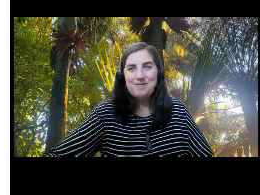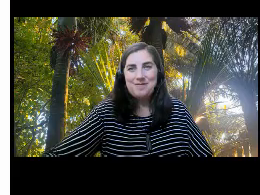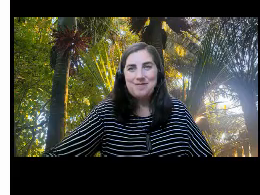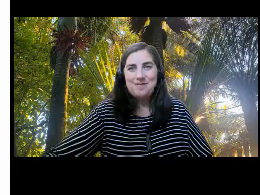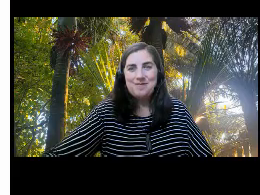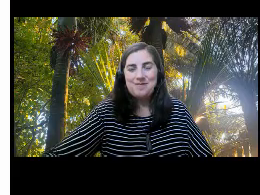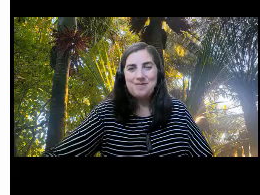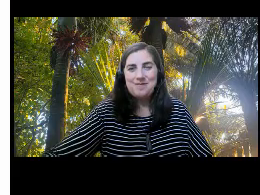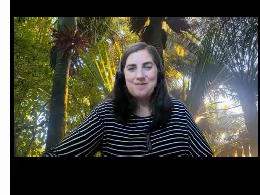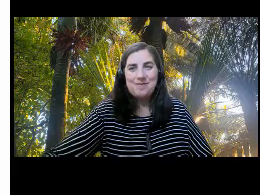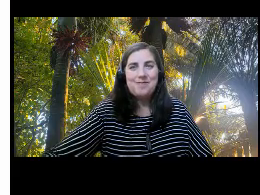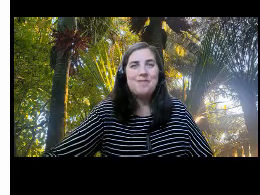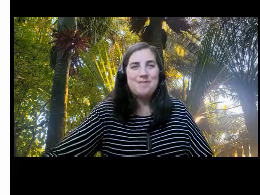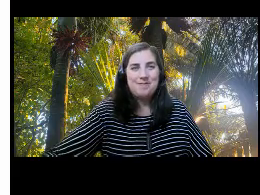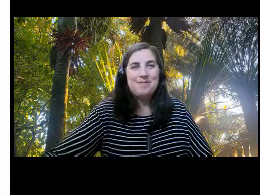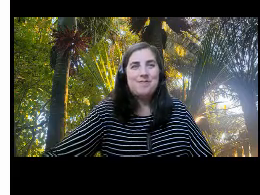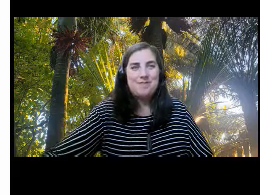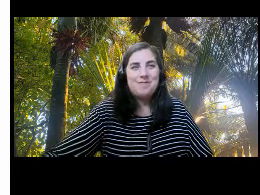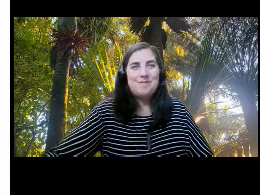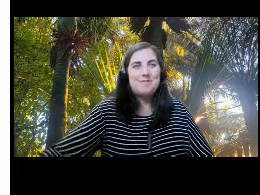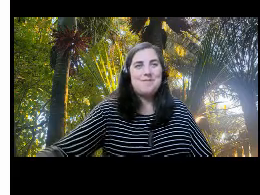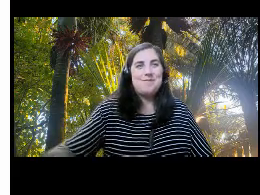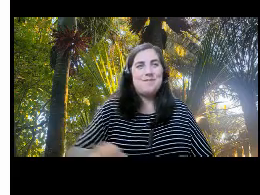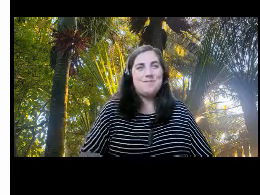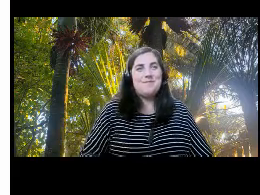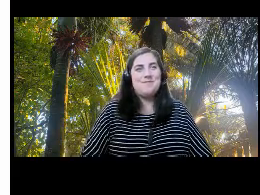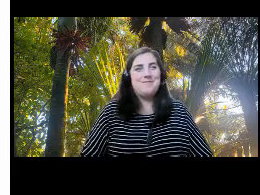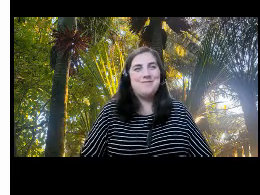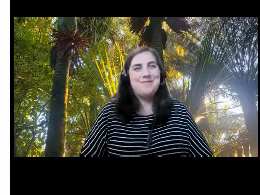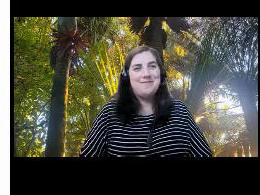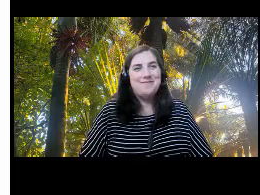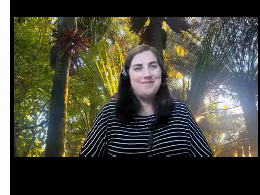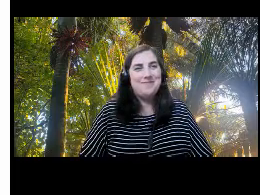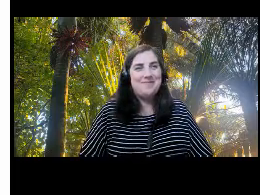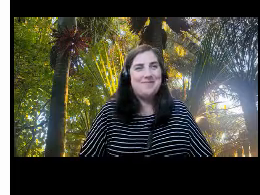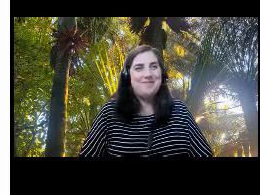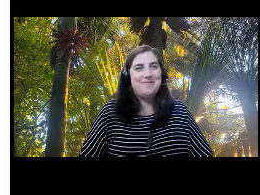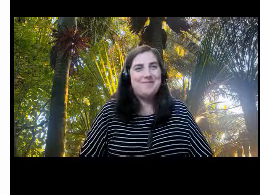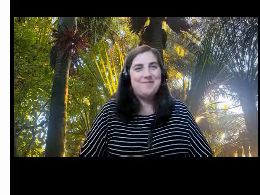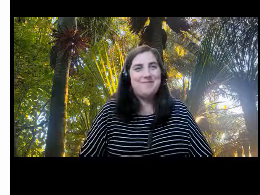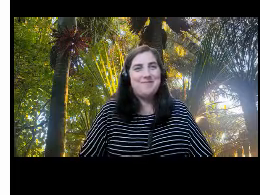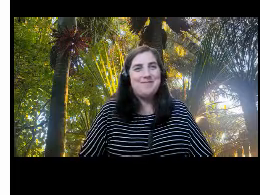that would be amazing. Yeah, that's my vision. I agree with Jacqui.